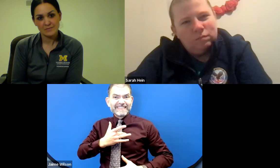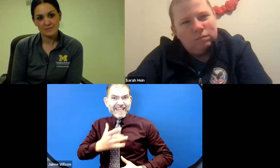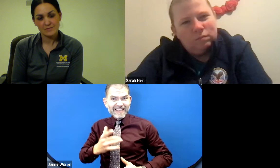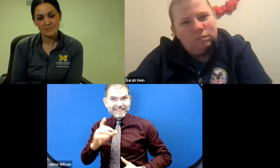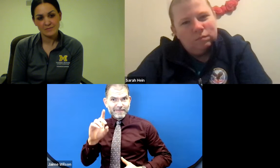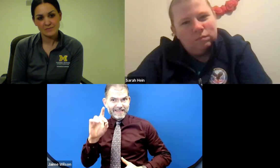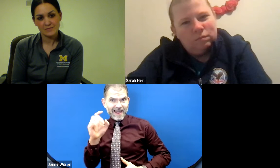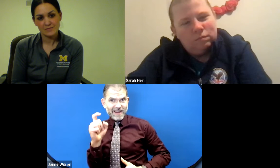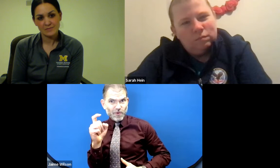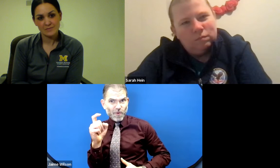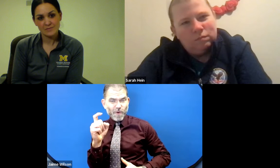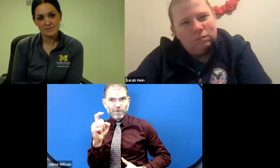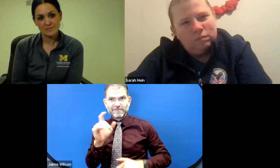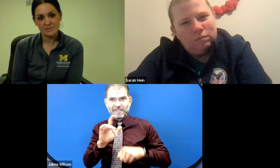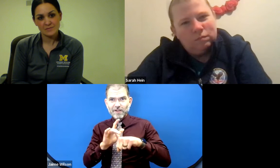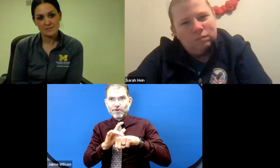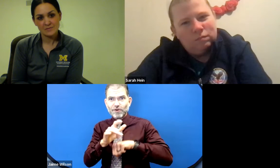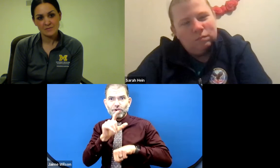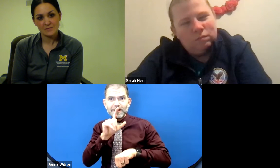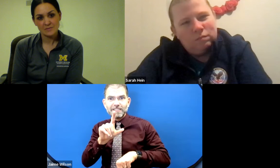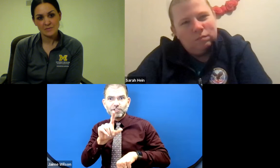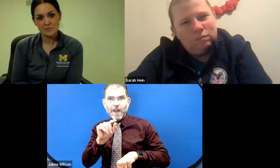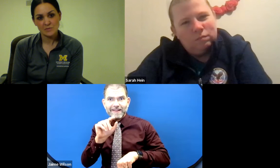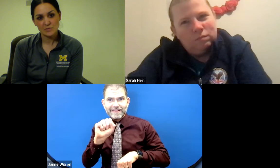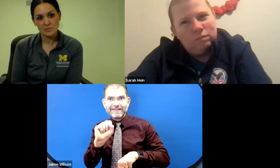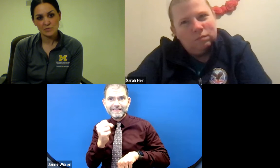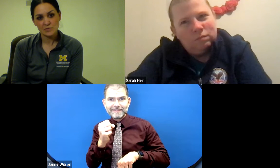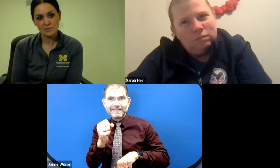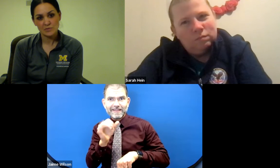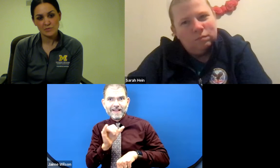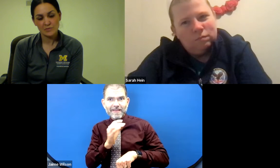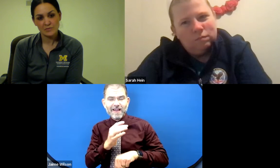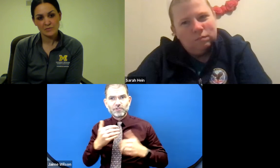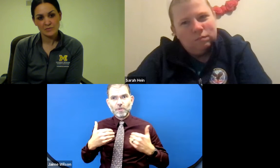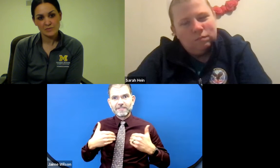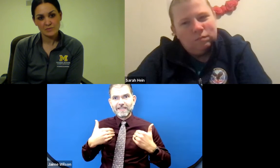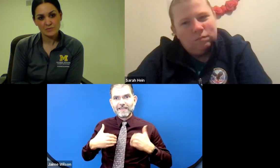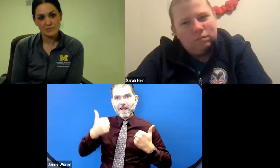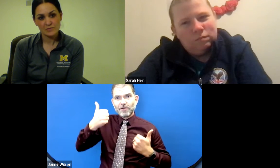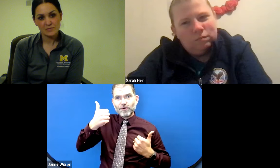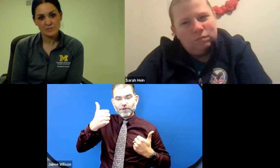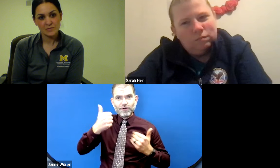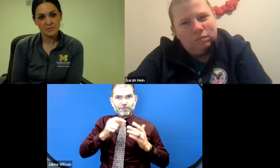ASL Interpreter: So schizophrenia ASL Interpreter: tends to be diagnosed early in a person's twenties